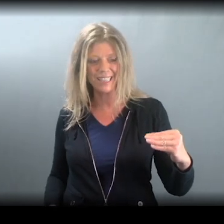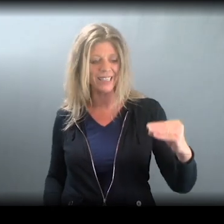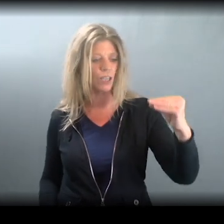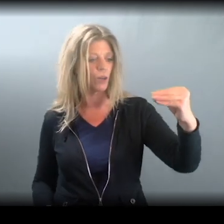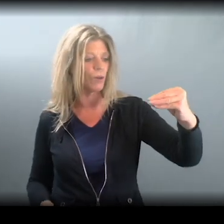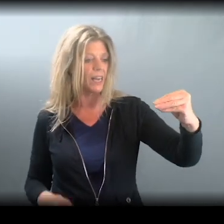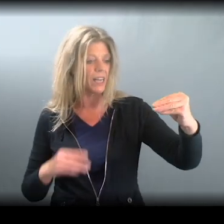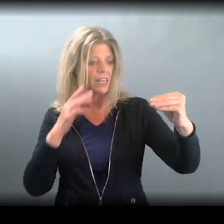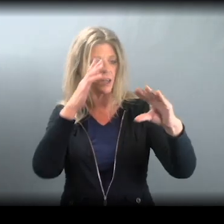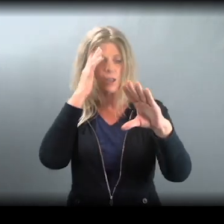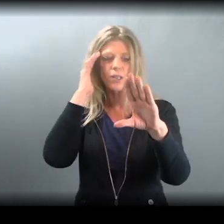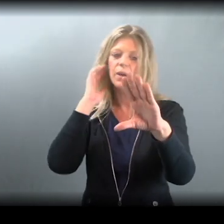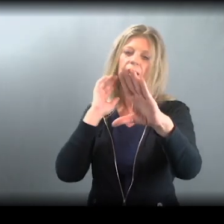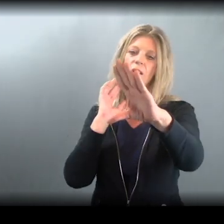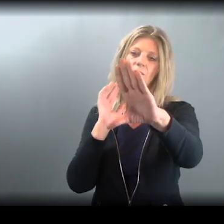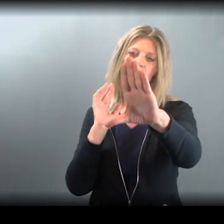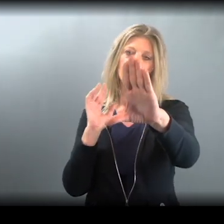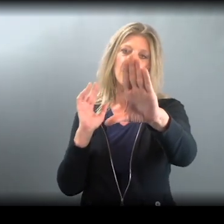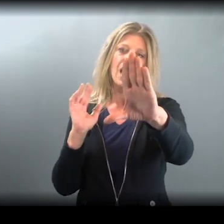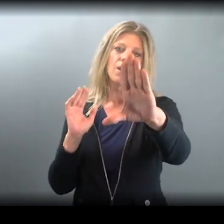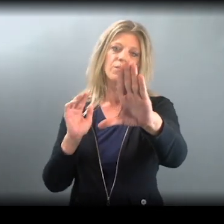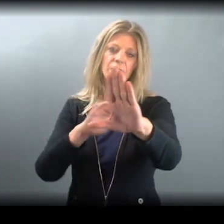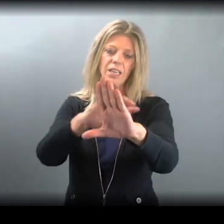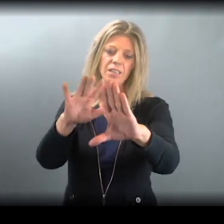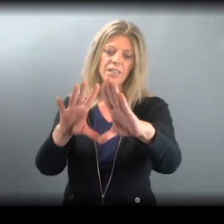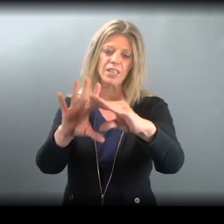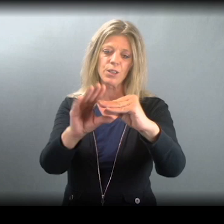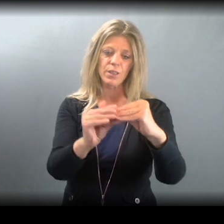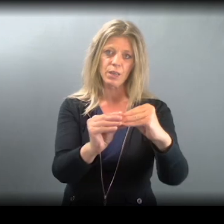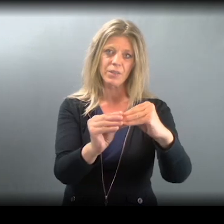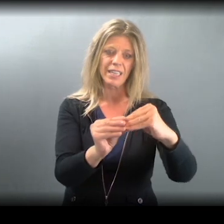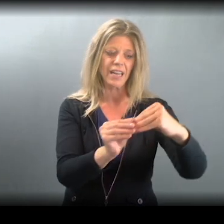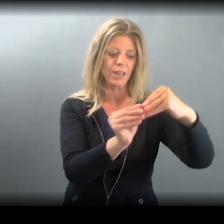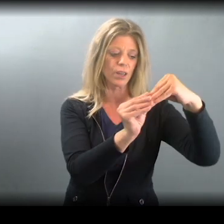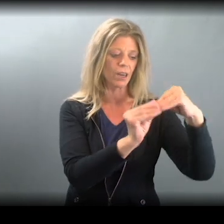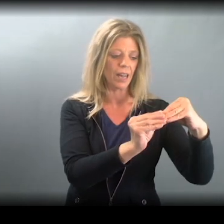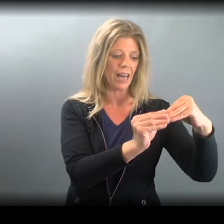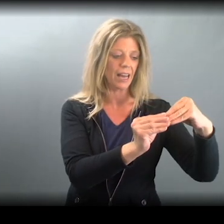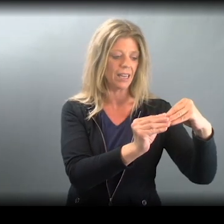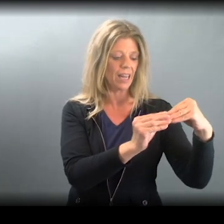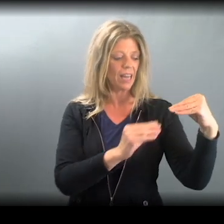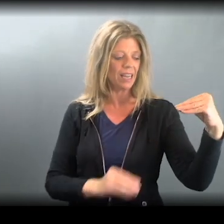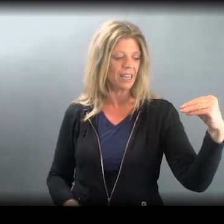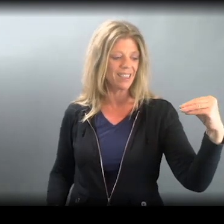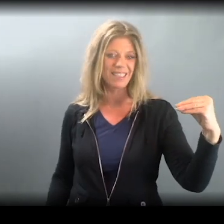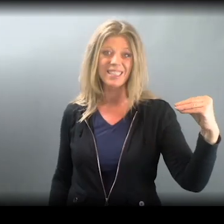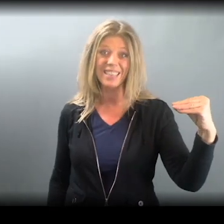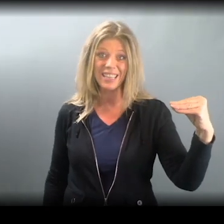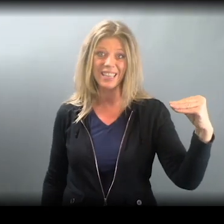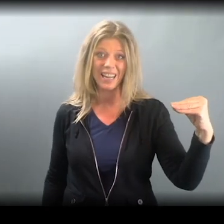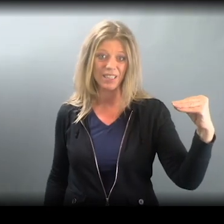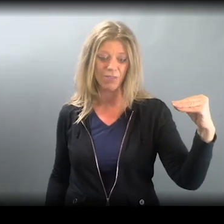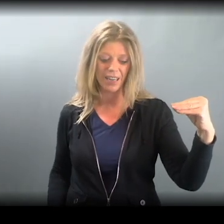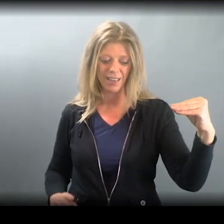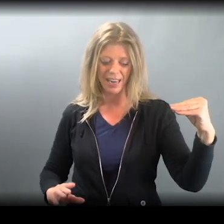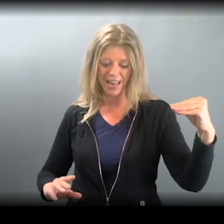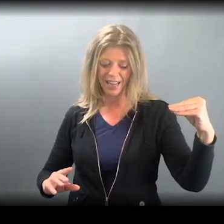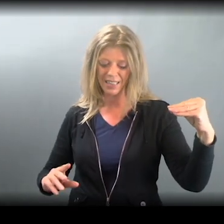So, here you have your fingers and your thumb together, and it is the sun classifier hand.